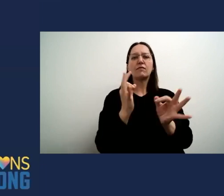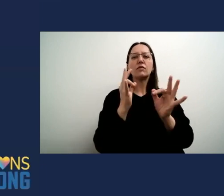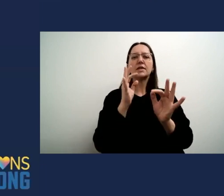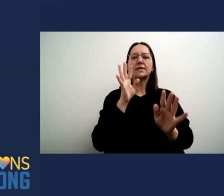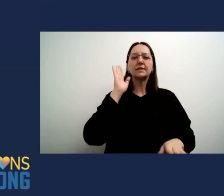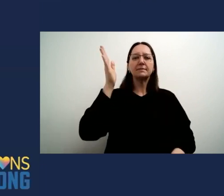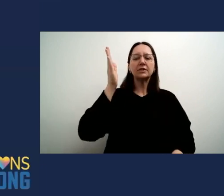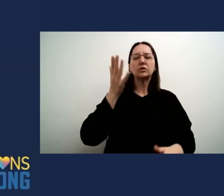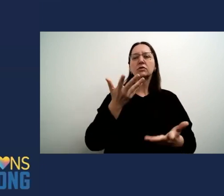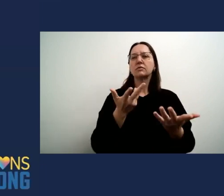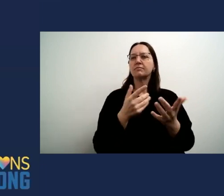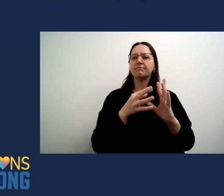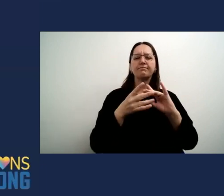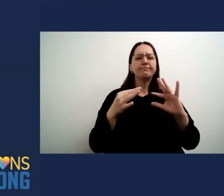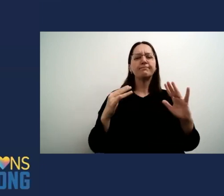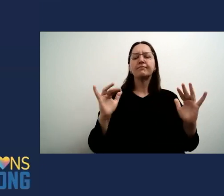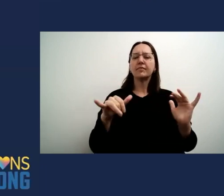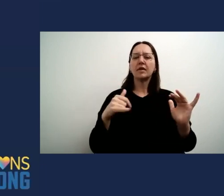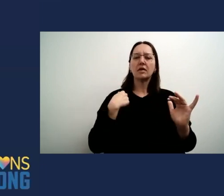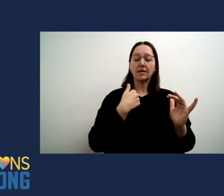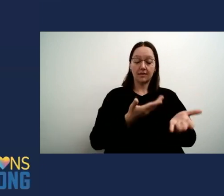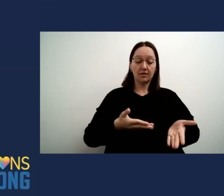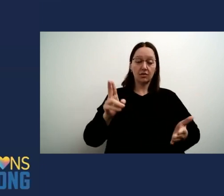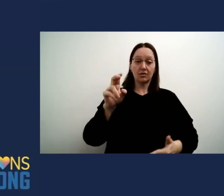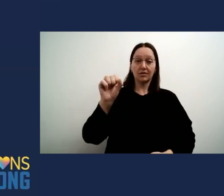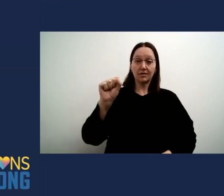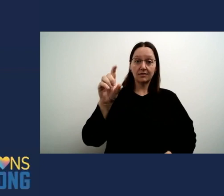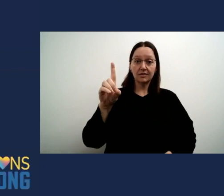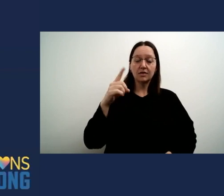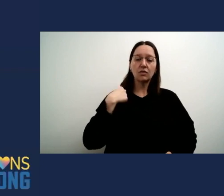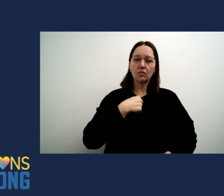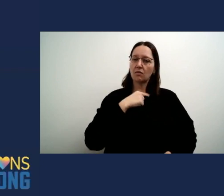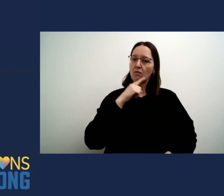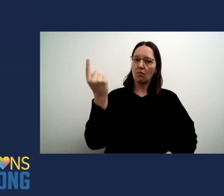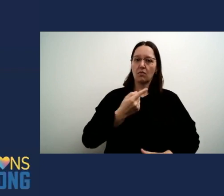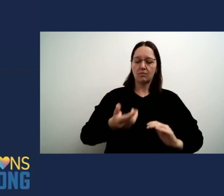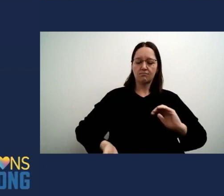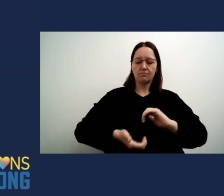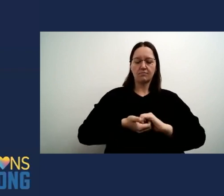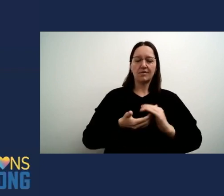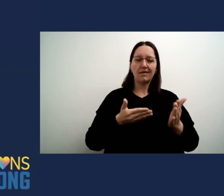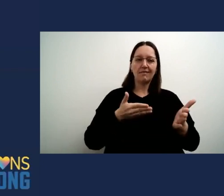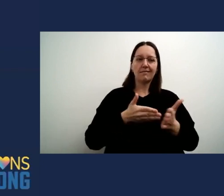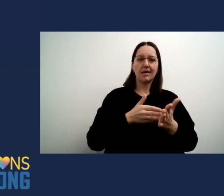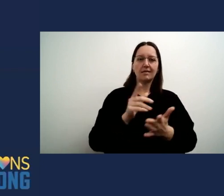members of the San Diego community. We thank them for their stewardship. Thank you for joining us today. For the